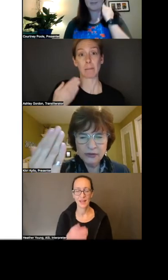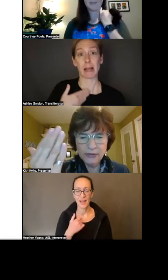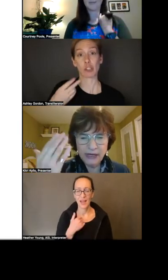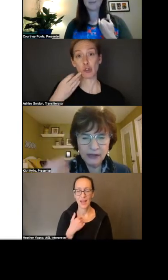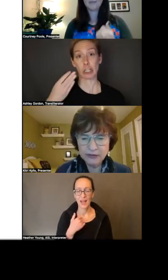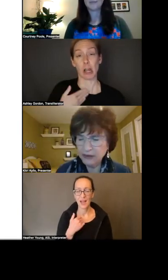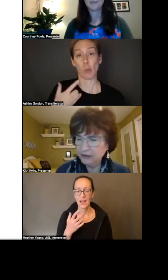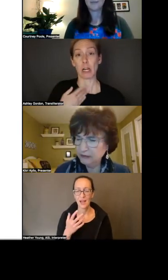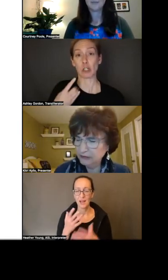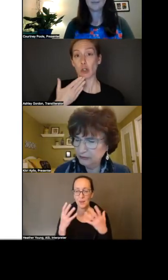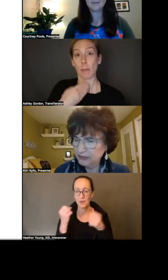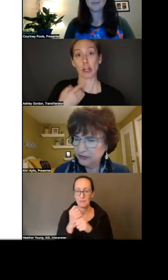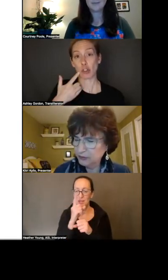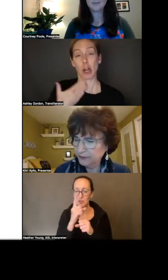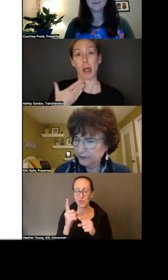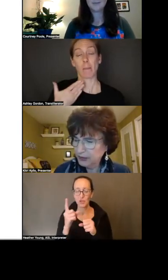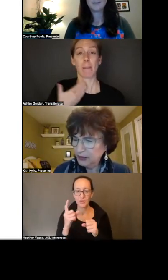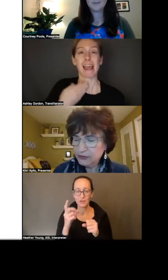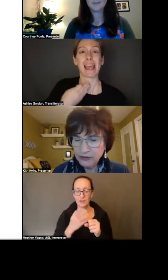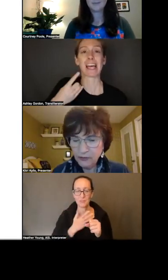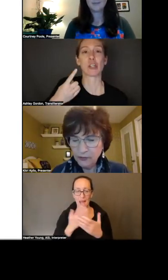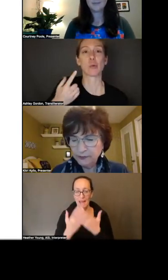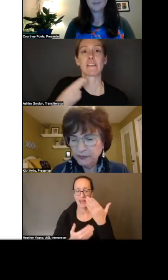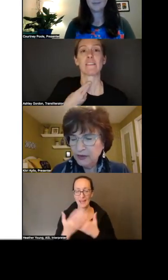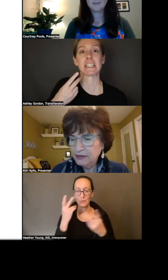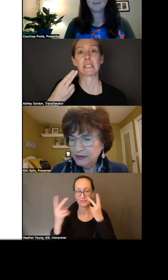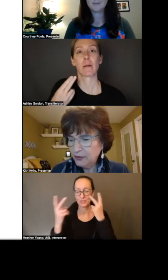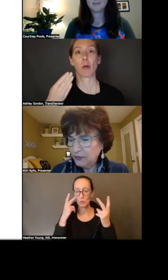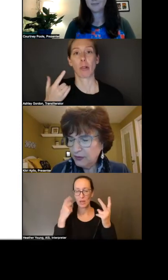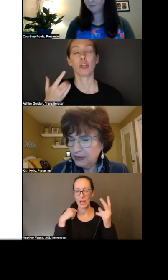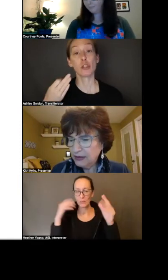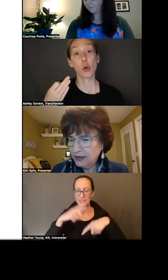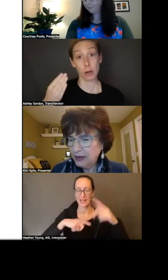that my hand was visible. So, now,